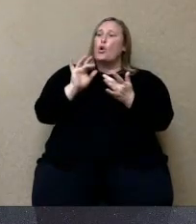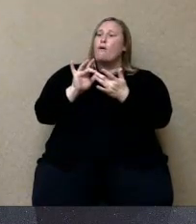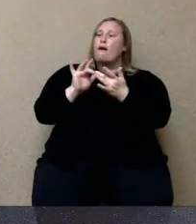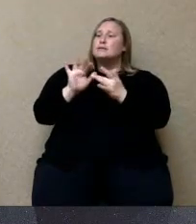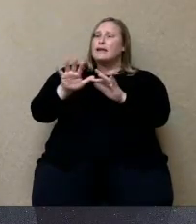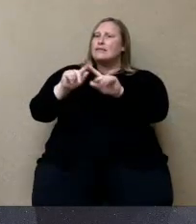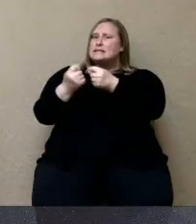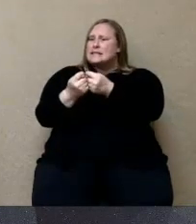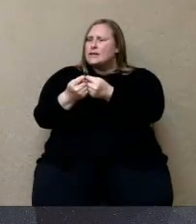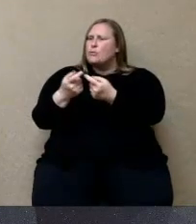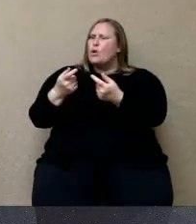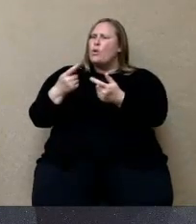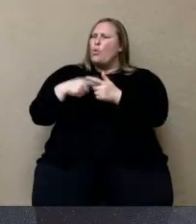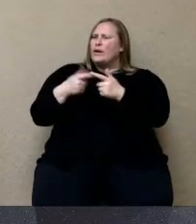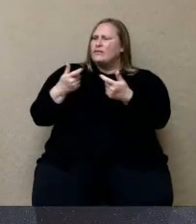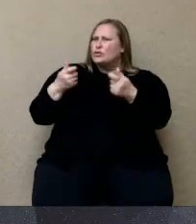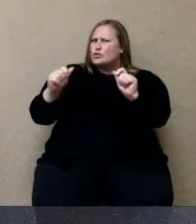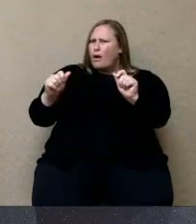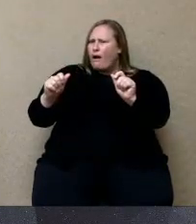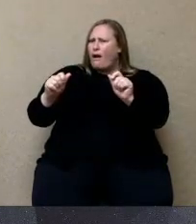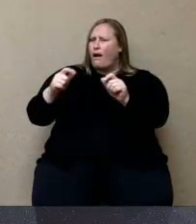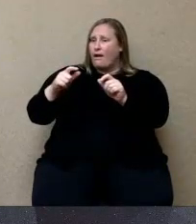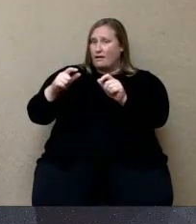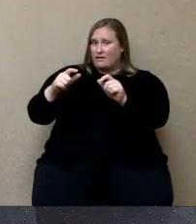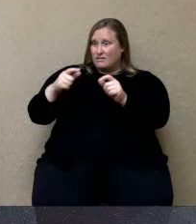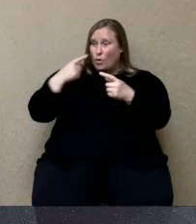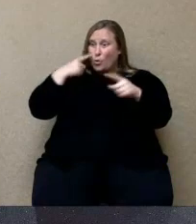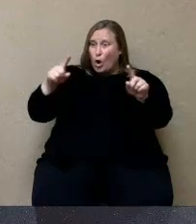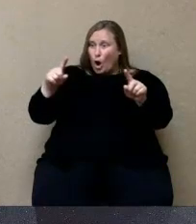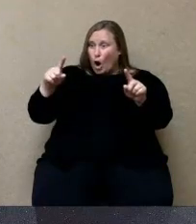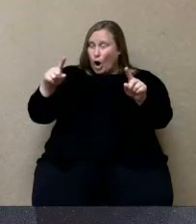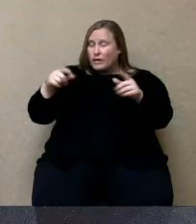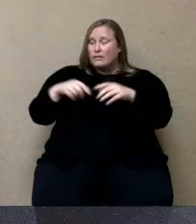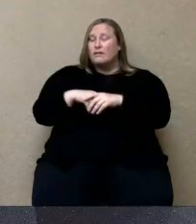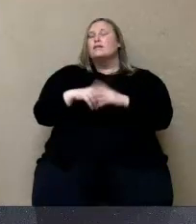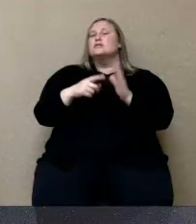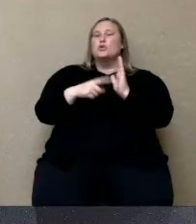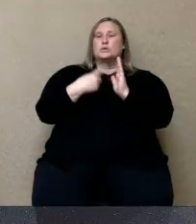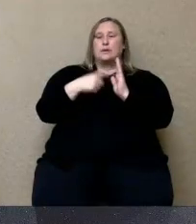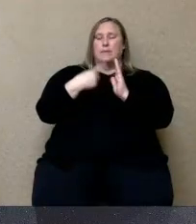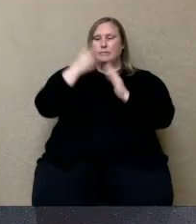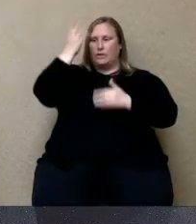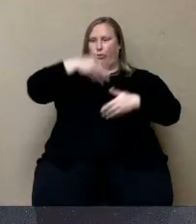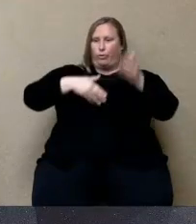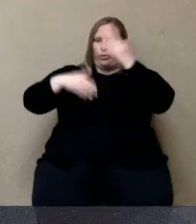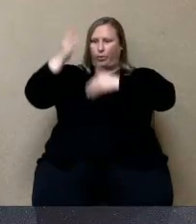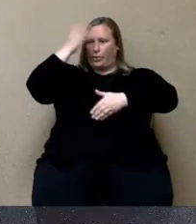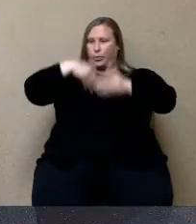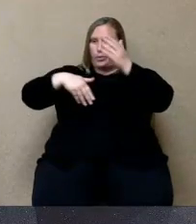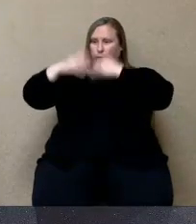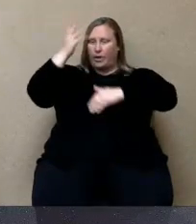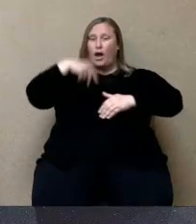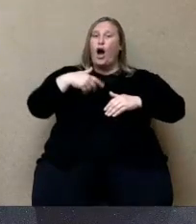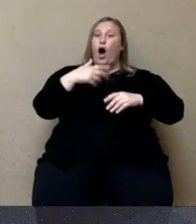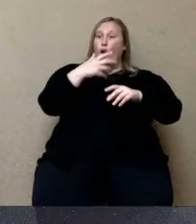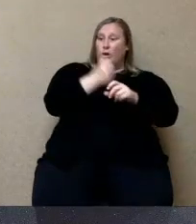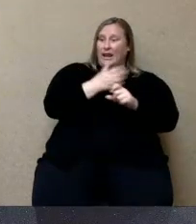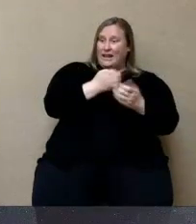tried already? What have you done? Where have you gone with it? And so sometimes all of a sudden we're saying, hey we're getting this device for so-and-so and we think